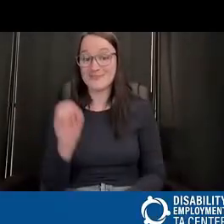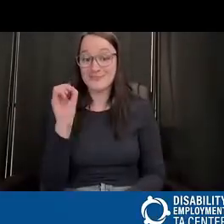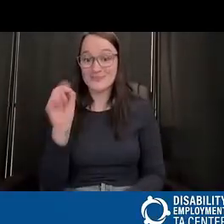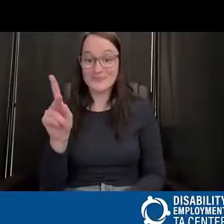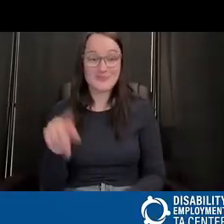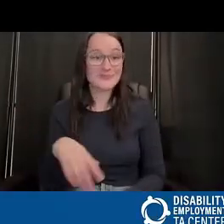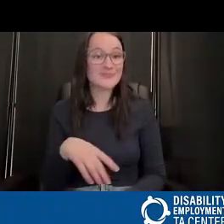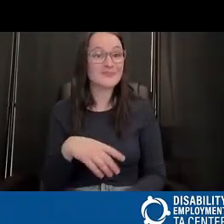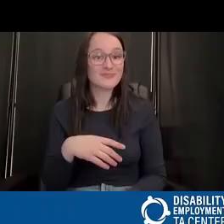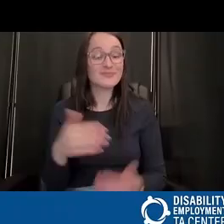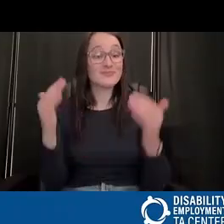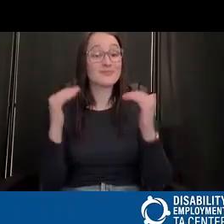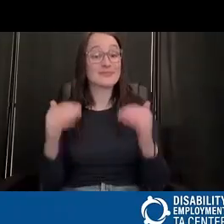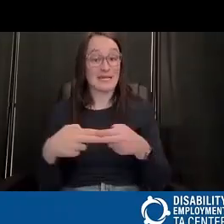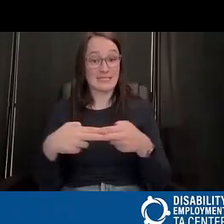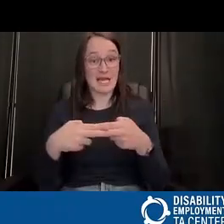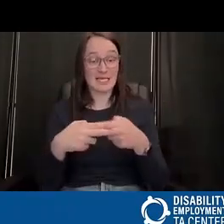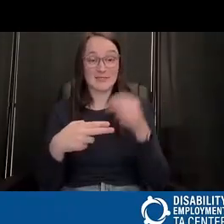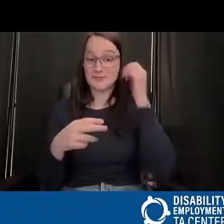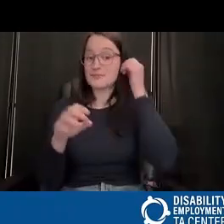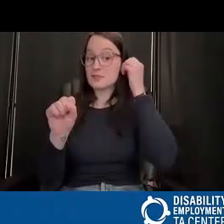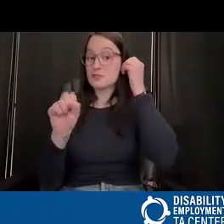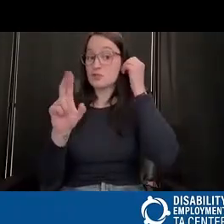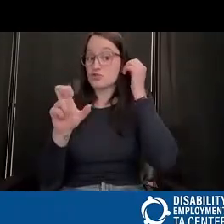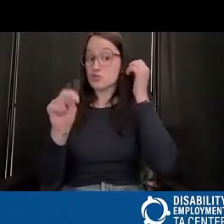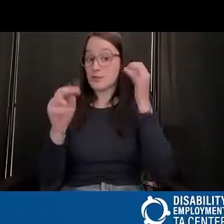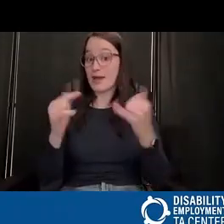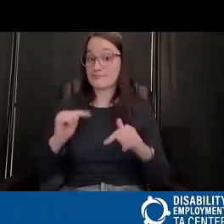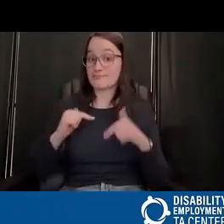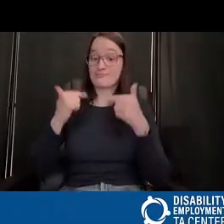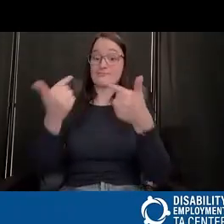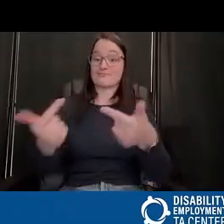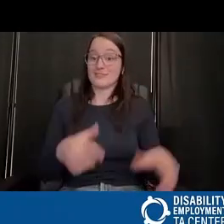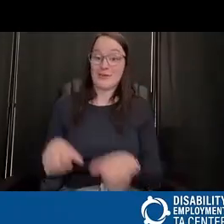the next slide and Susan, I uh will hand it over to you to take it from here. Thank you,